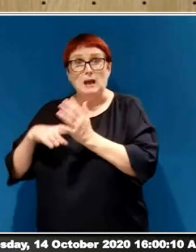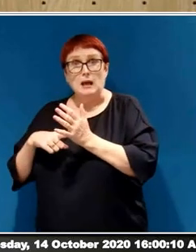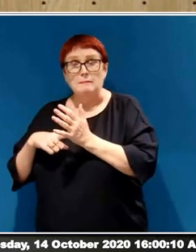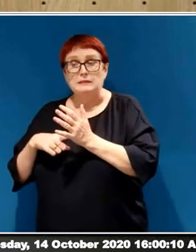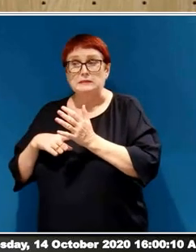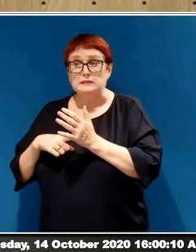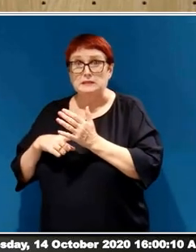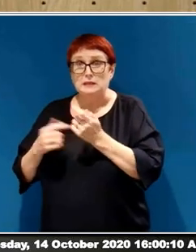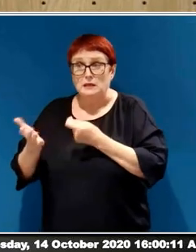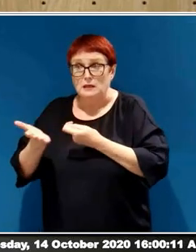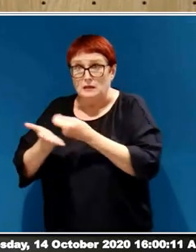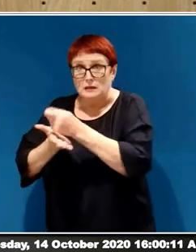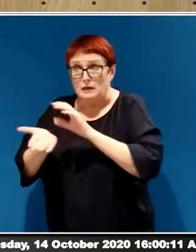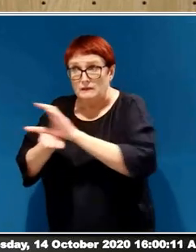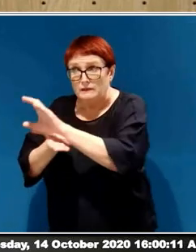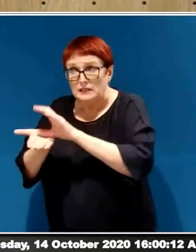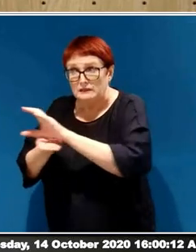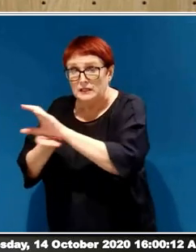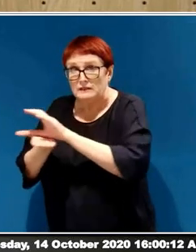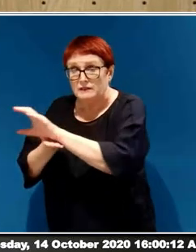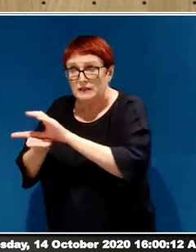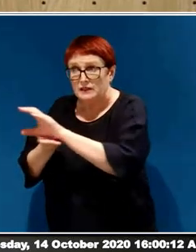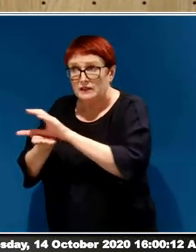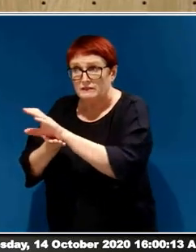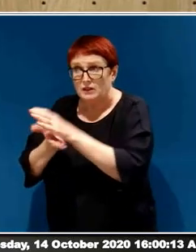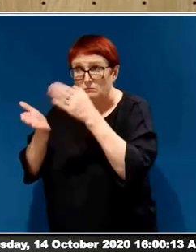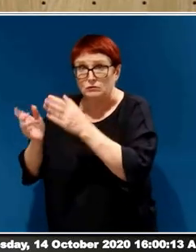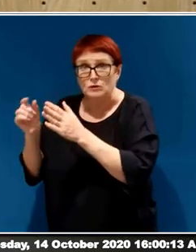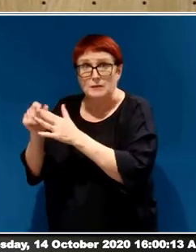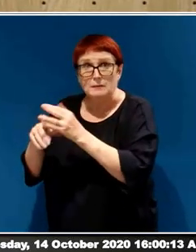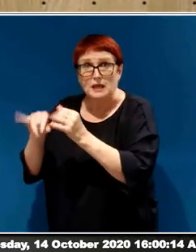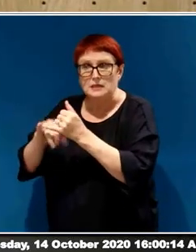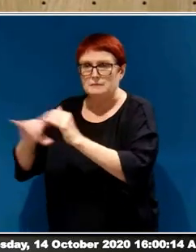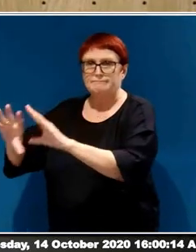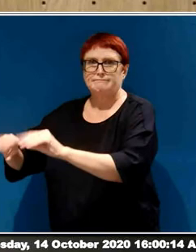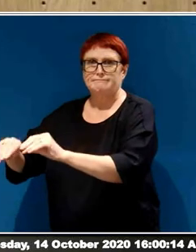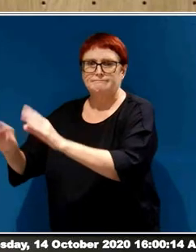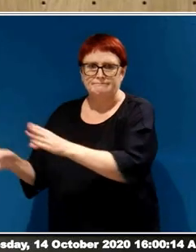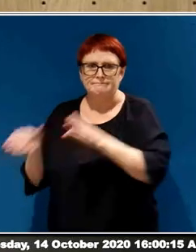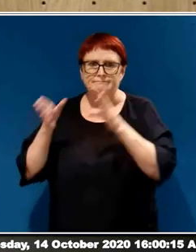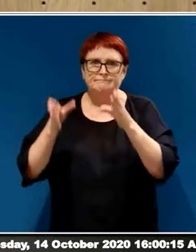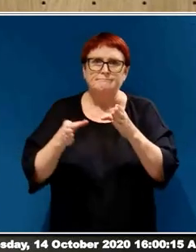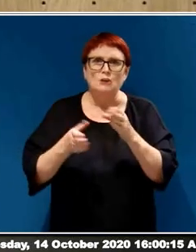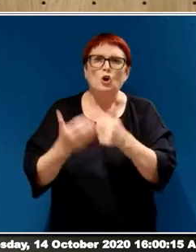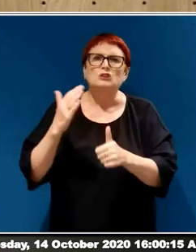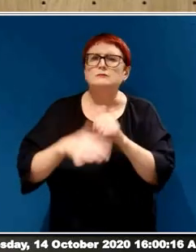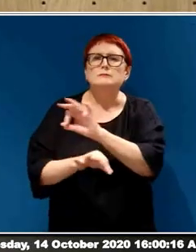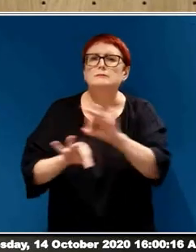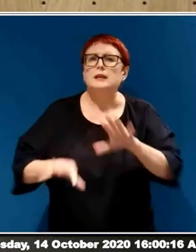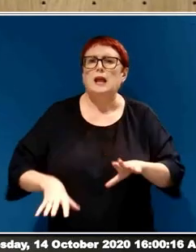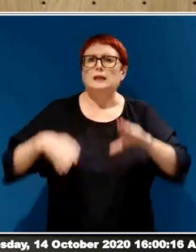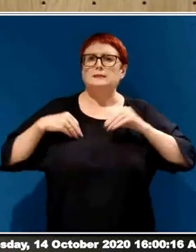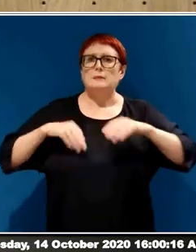of positive behaviour support and focus more on zero tolerance policies. Thanks.